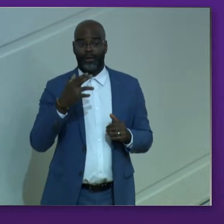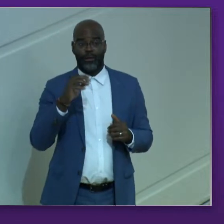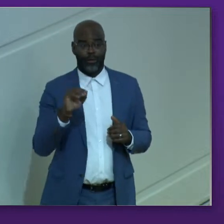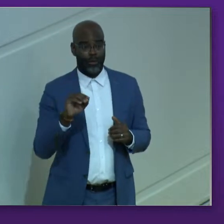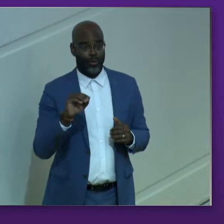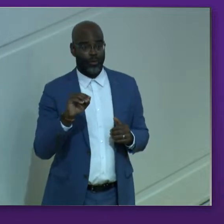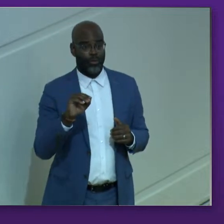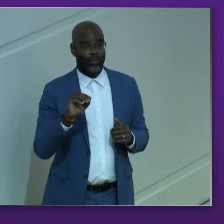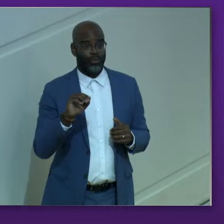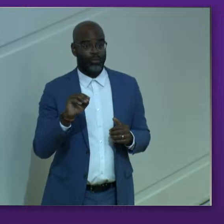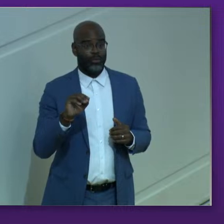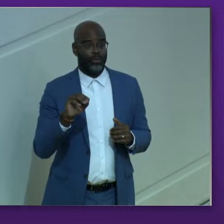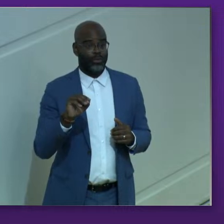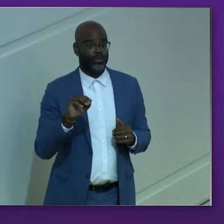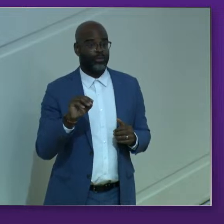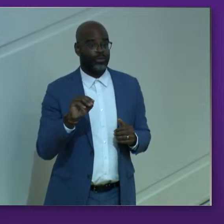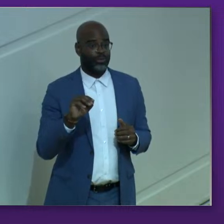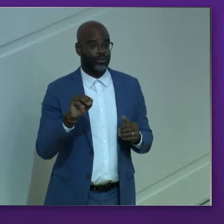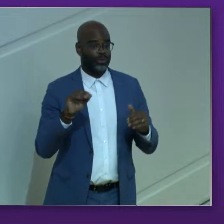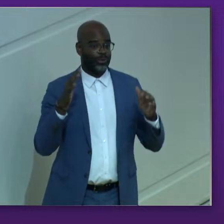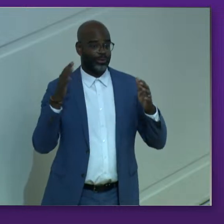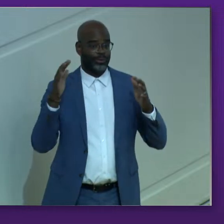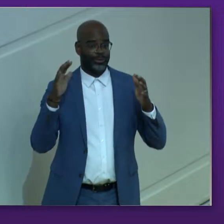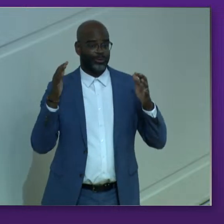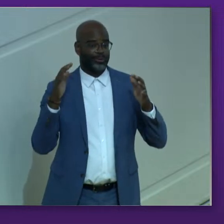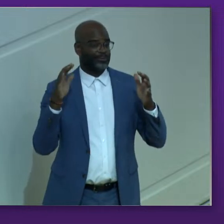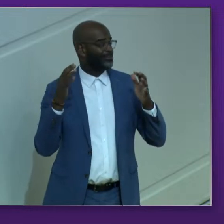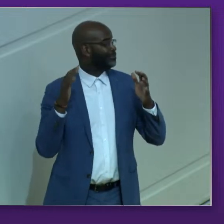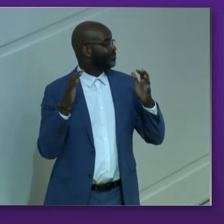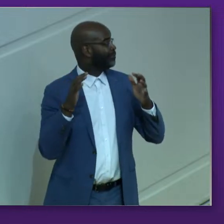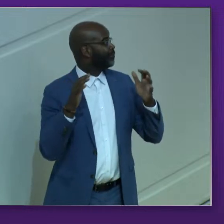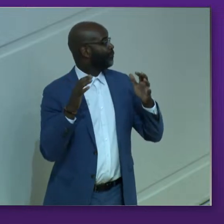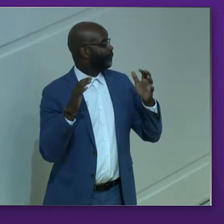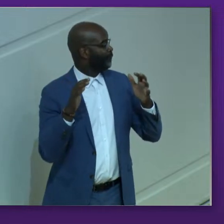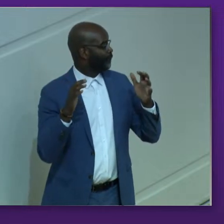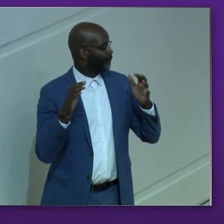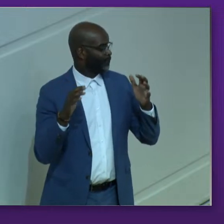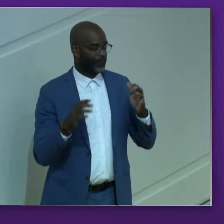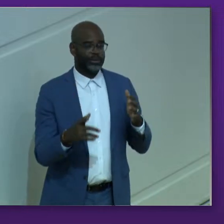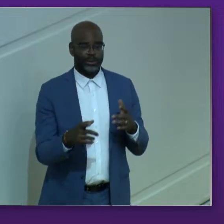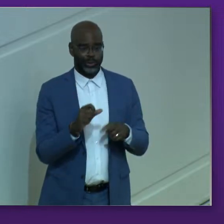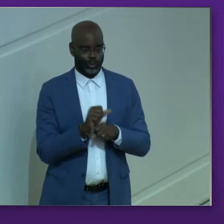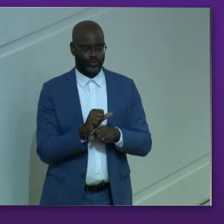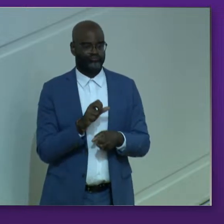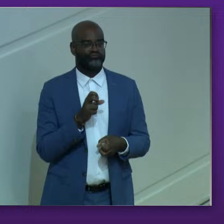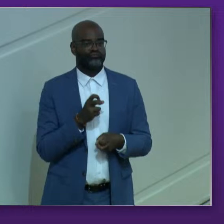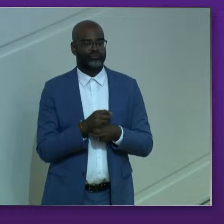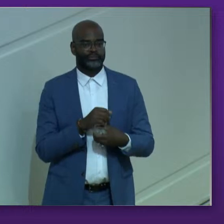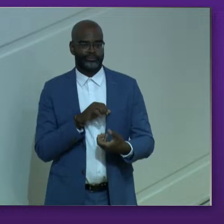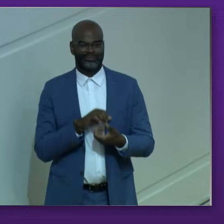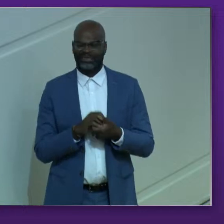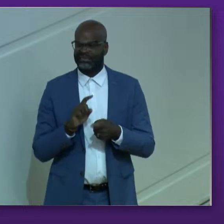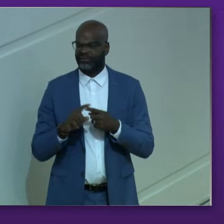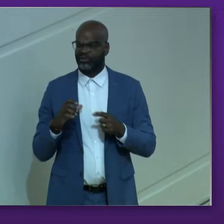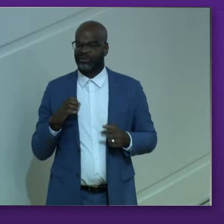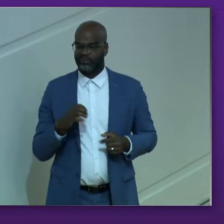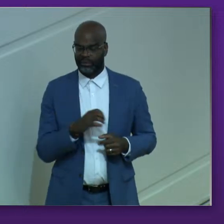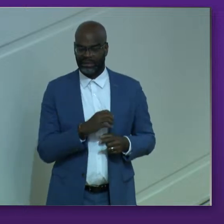TODAY SO WE WILL CELEBRATE HER ANYWAY. [LISTING NAMES] . HAS BEEN AN INVALUABLE